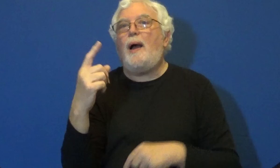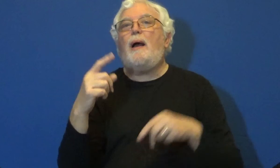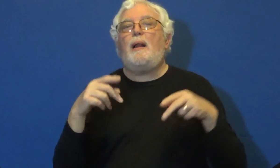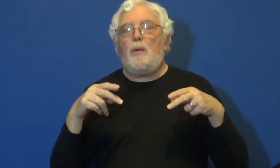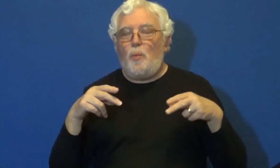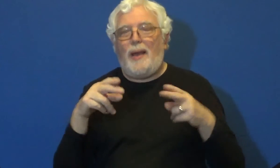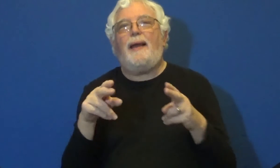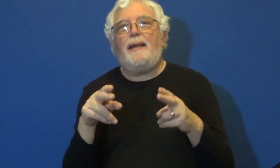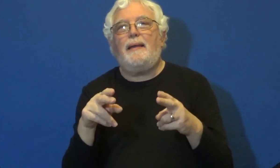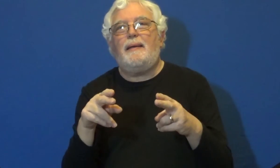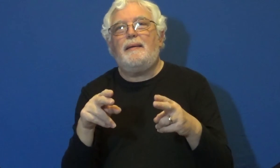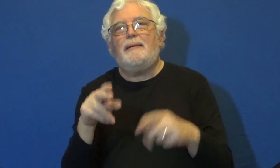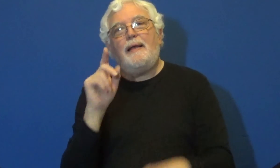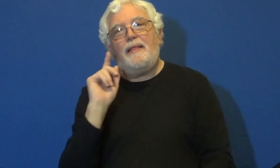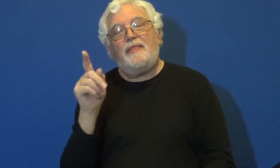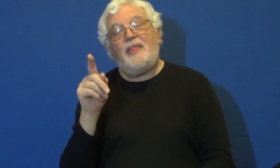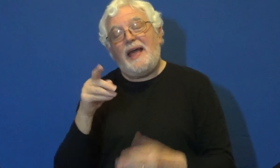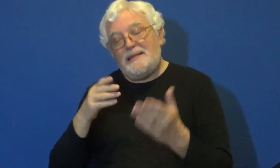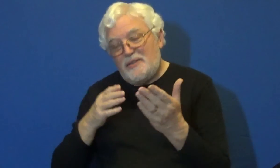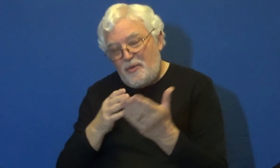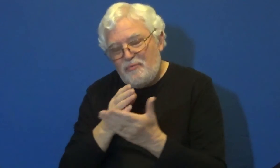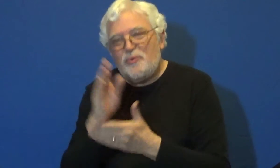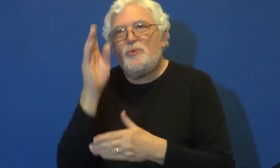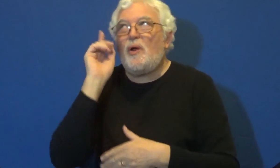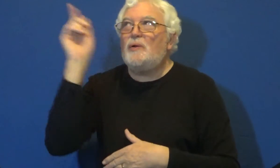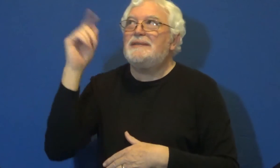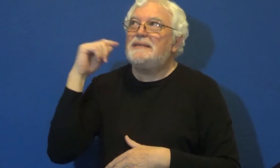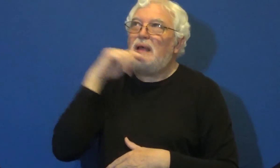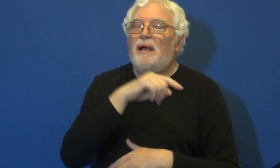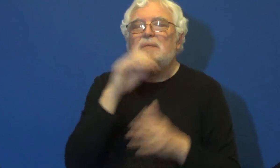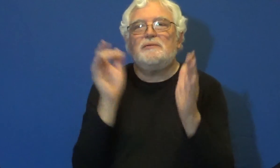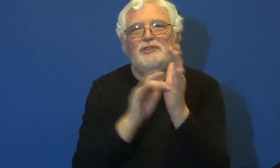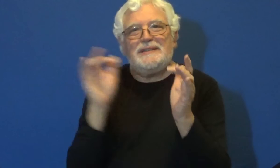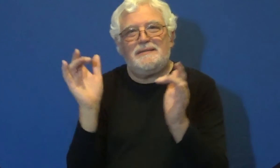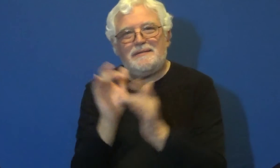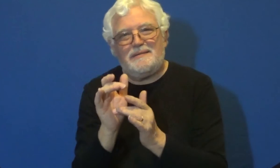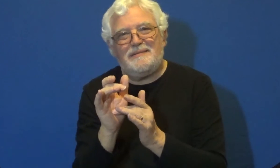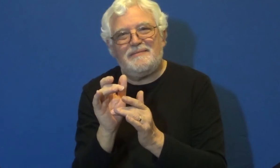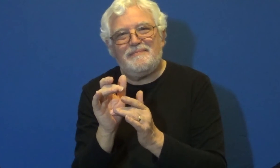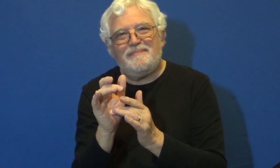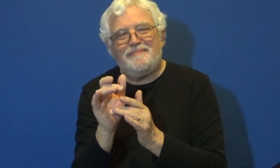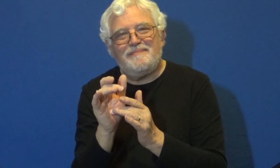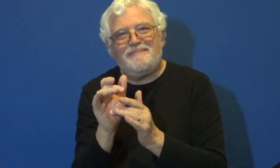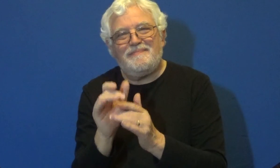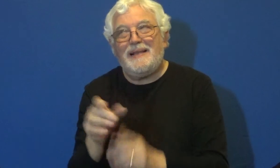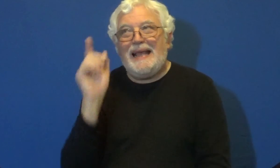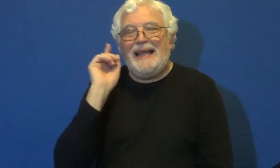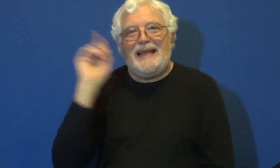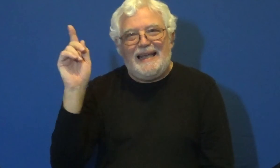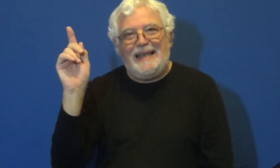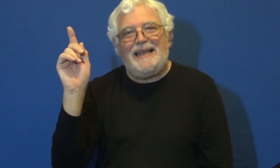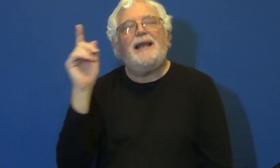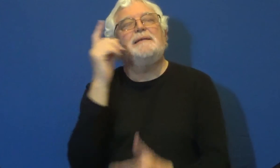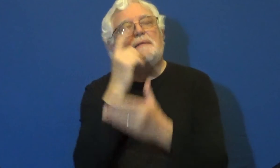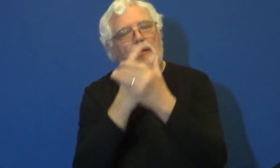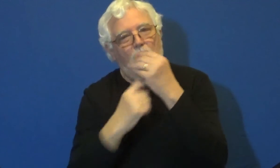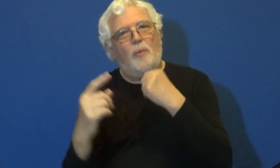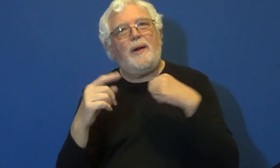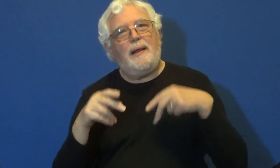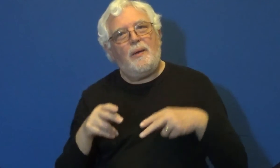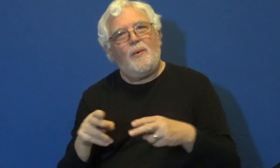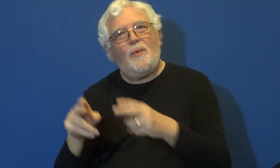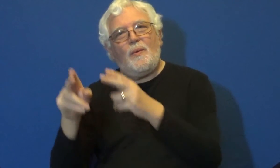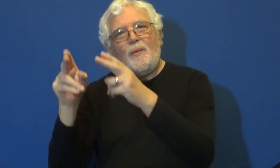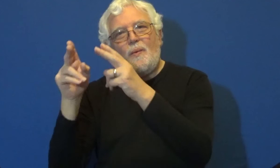one way, that's through God's son jesus... he's the only way"!